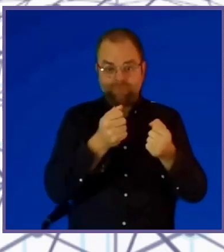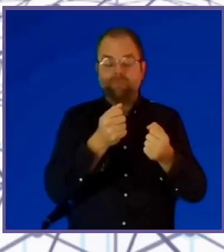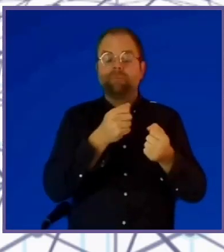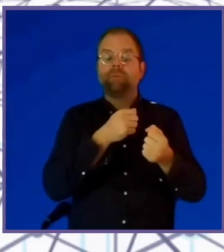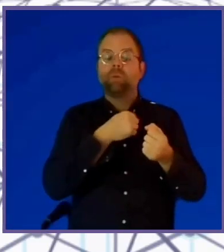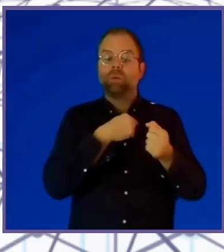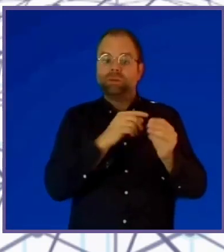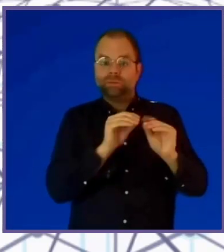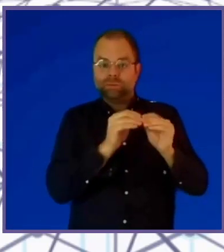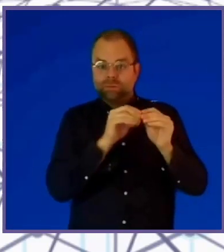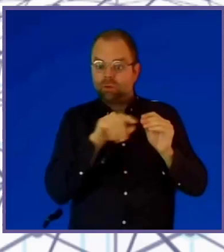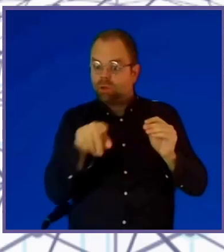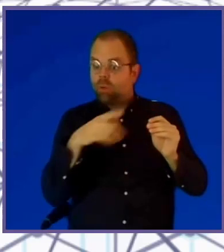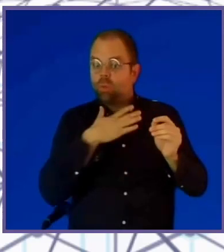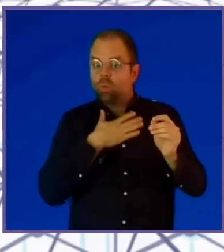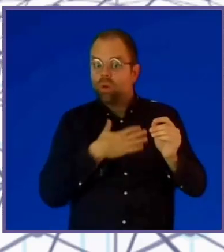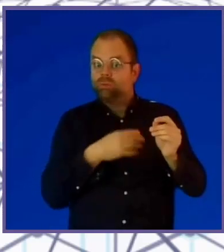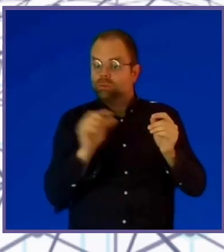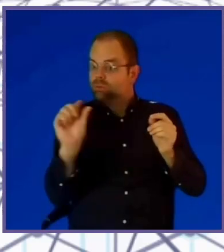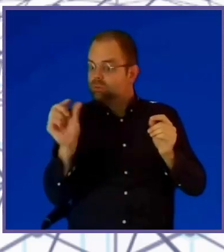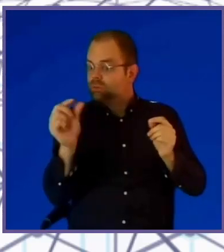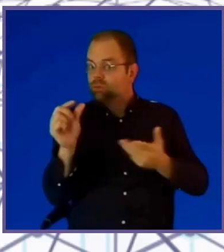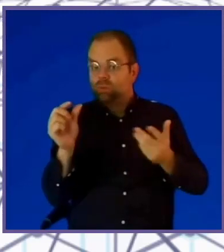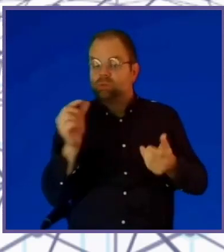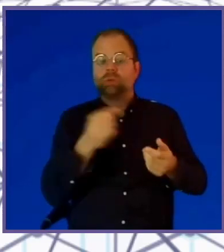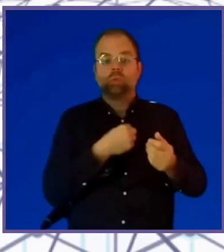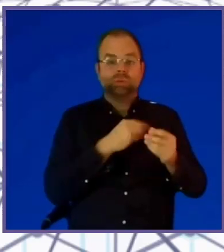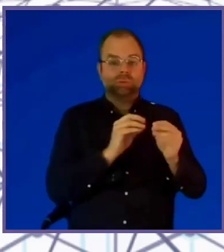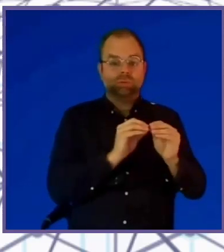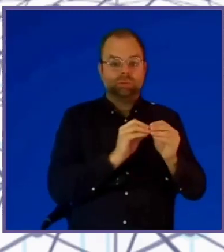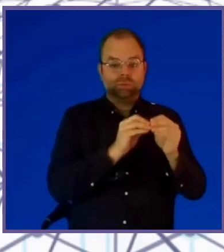fuel. So less smoke, more safety.